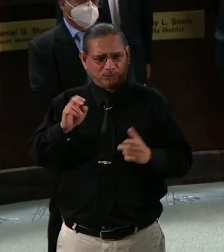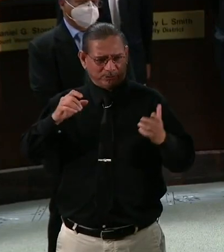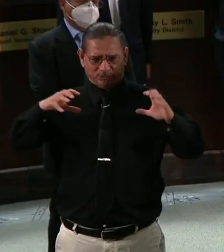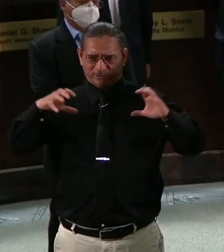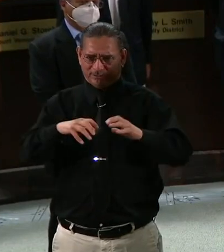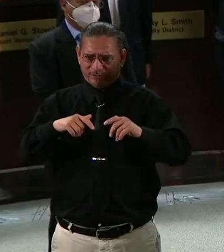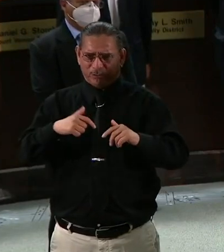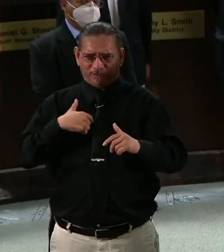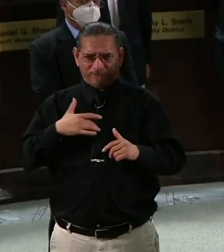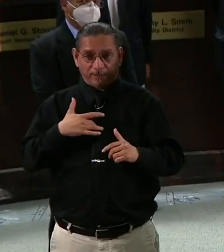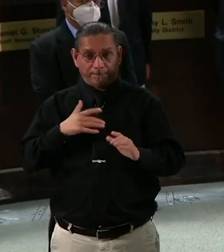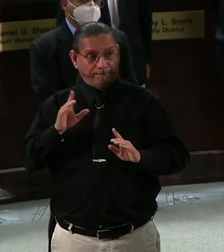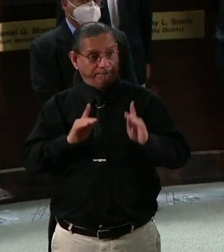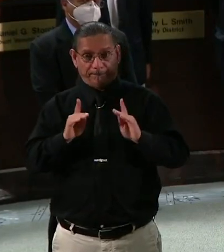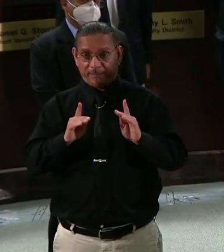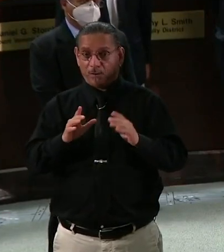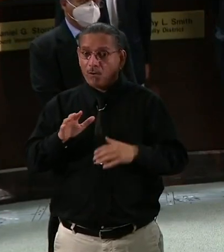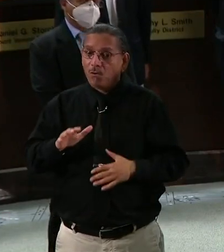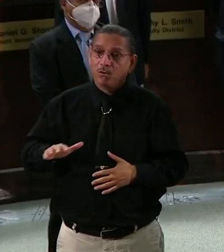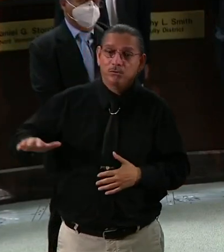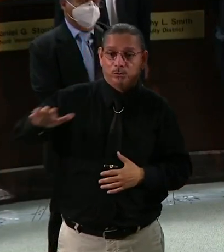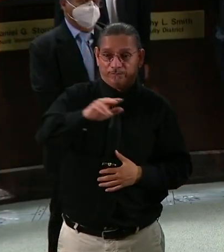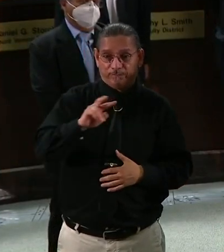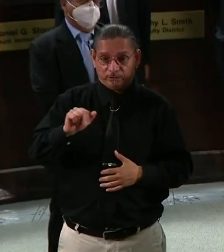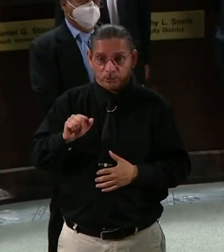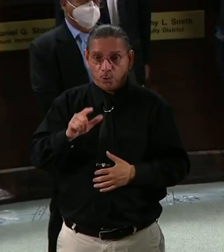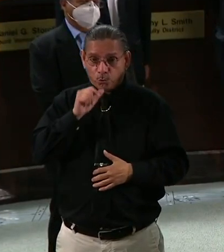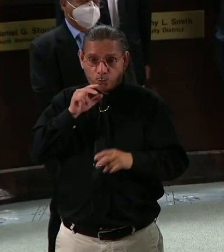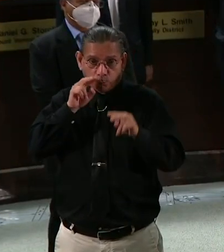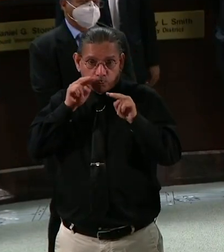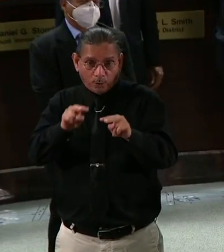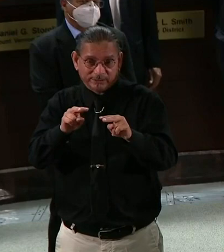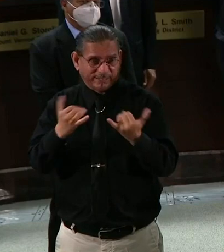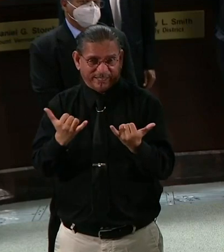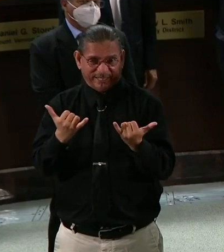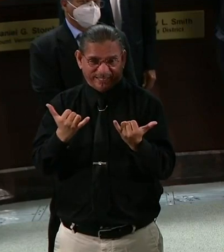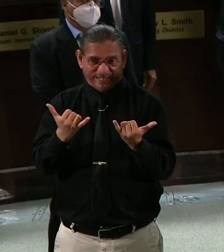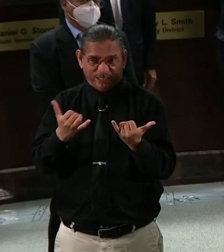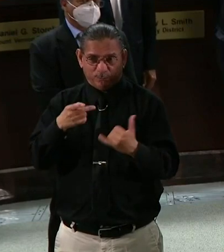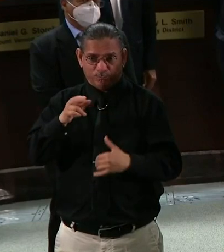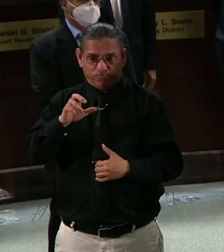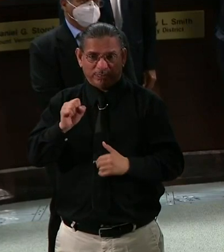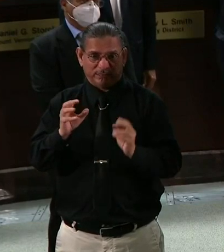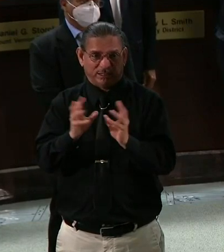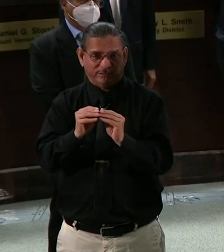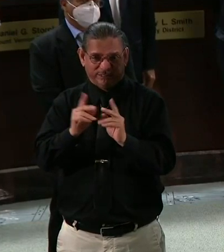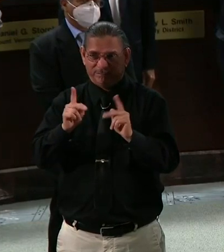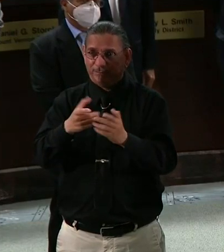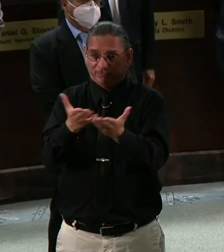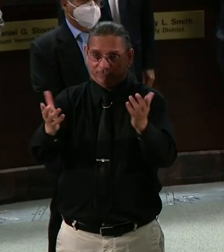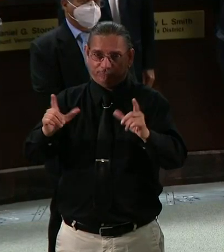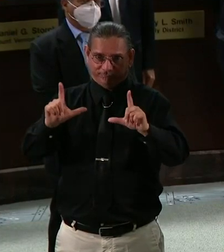INDIVIDUALS THAT HAVE BEEN HERE WITH AND ALSO SPOKEN OUT THANK